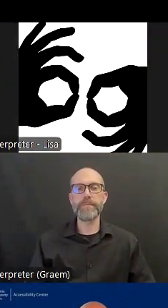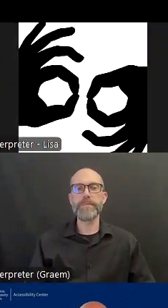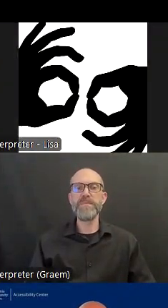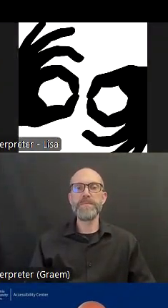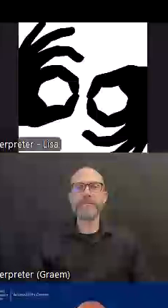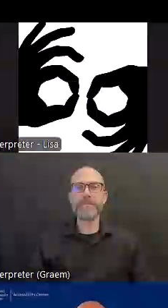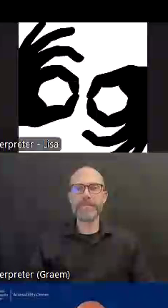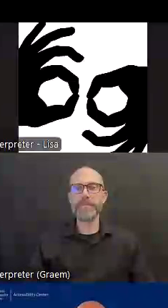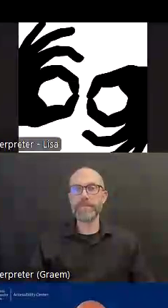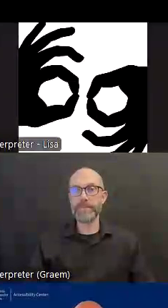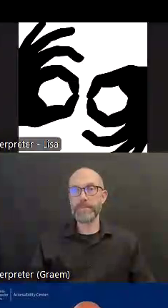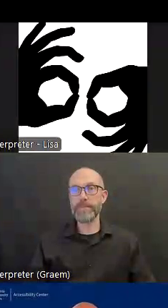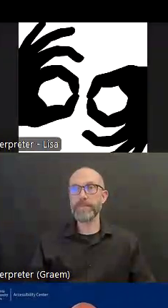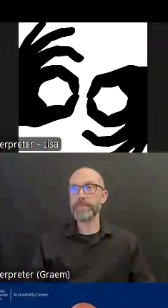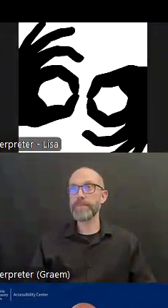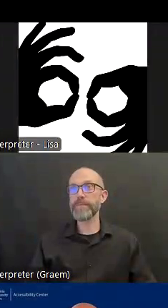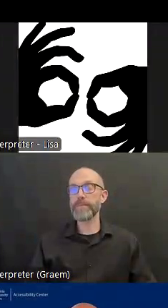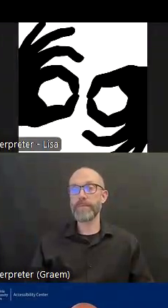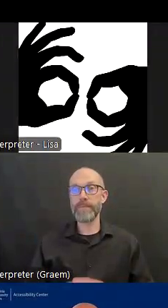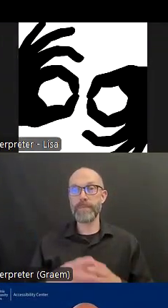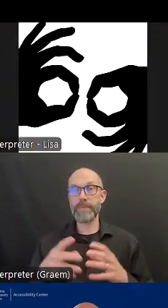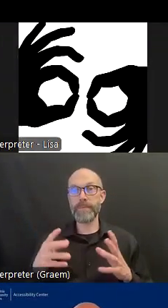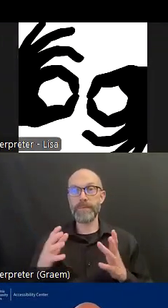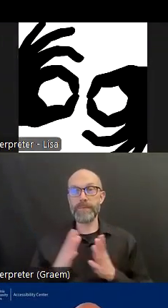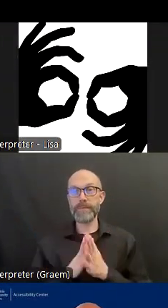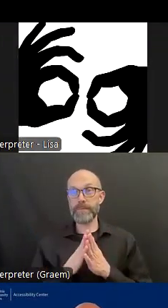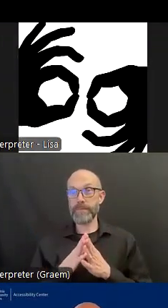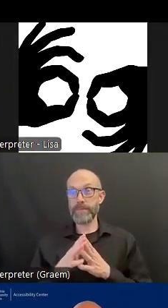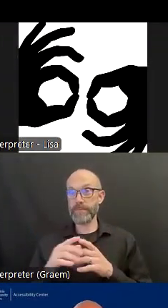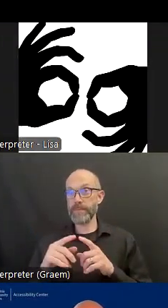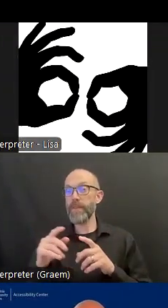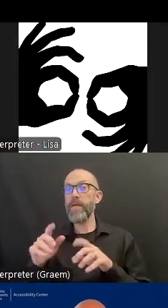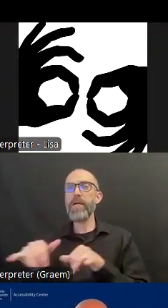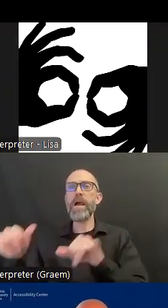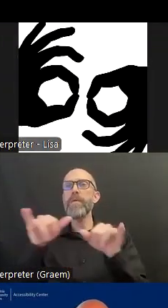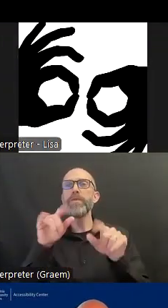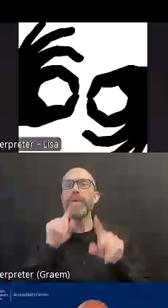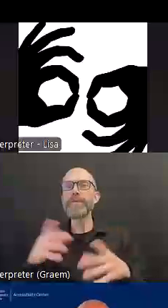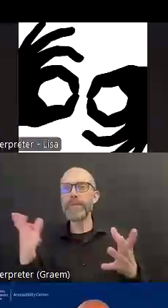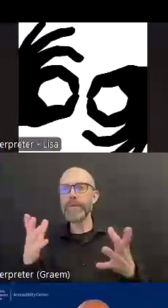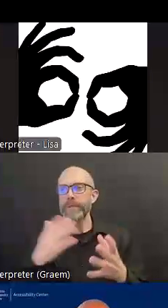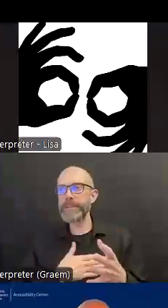And if I could count on my colleagues to let me what's the most common response in the chat.